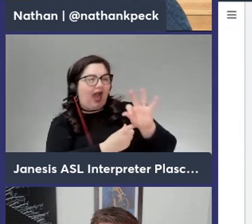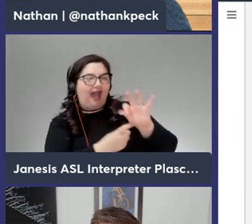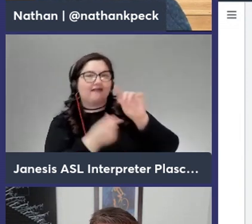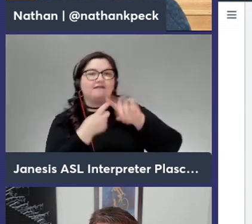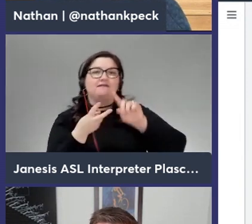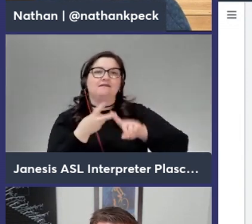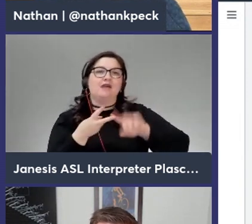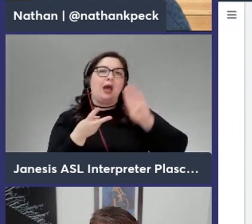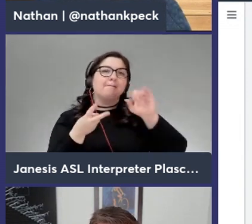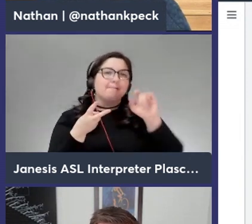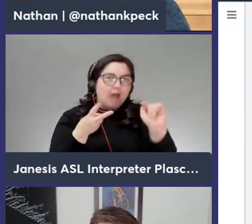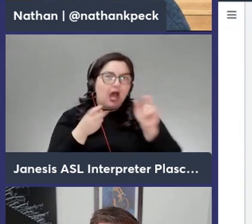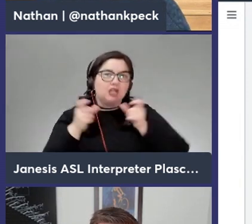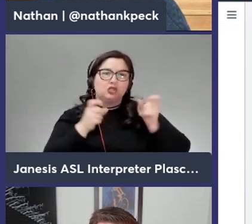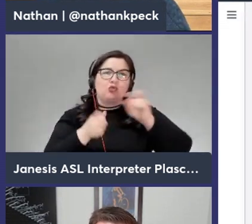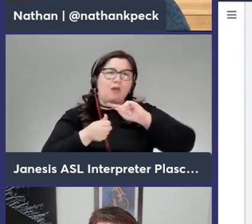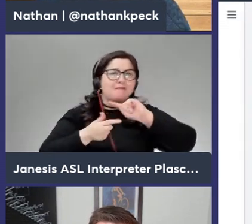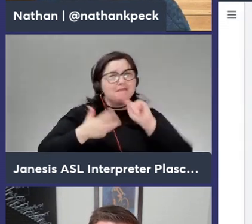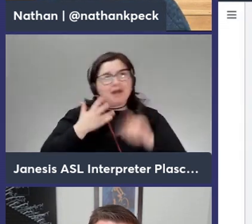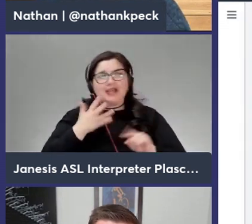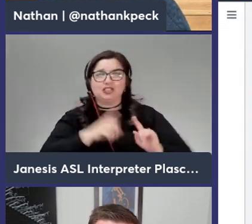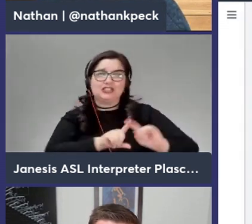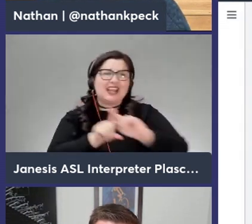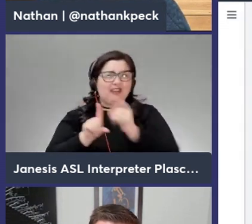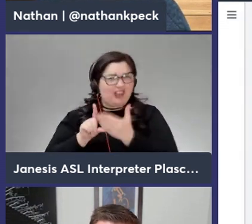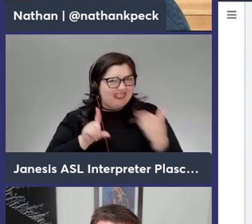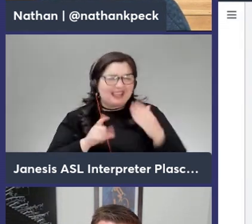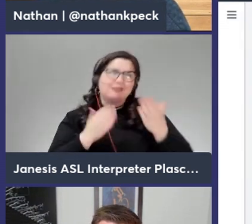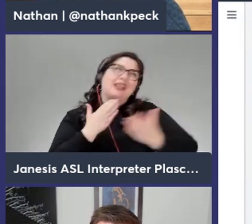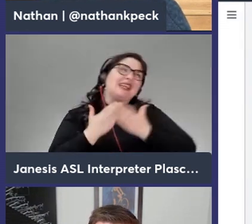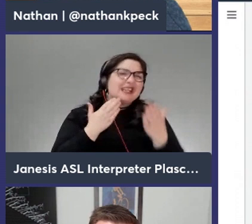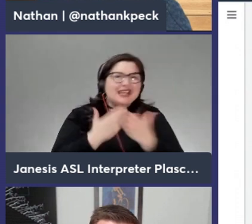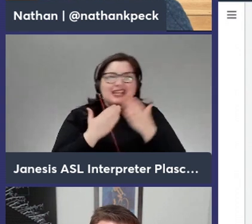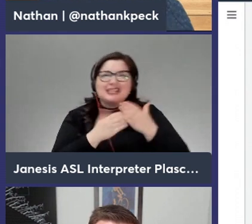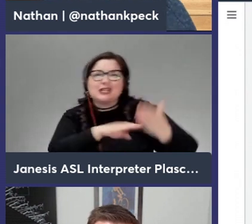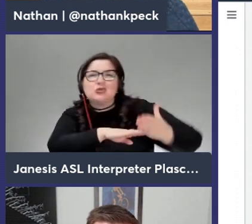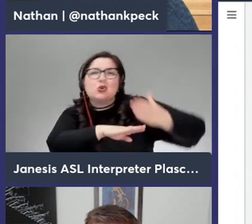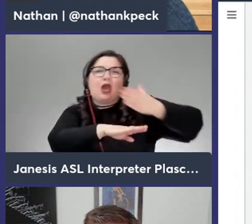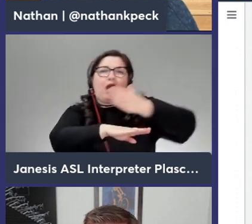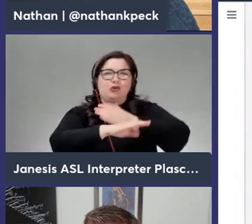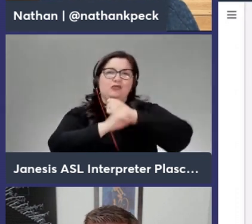just a bunch of different things that make it easy to improve the security posture of your application.